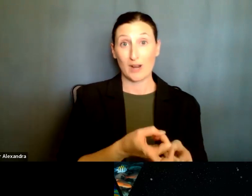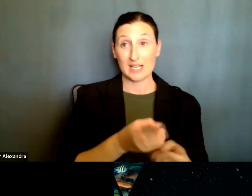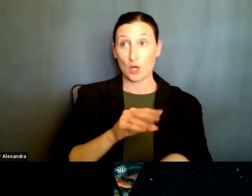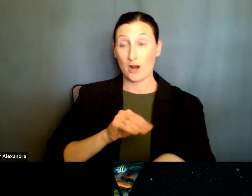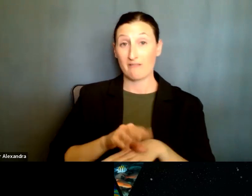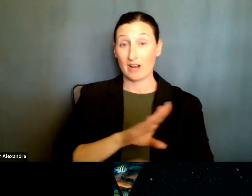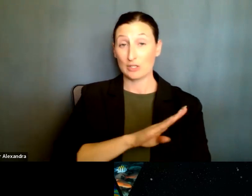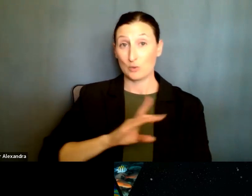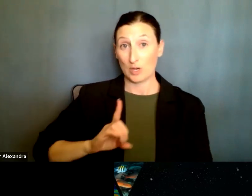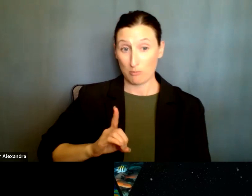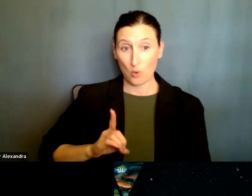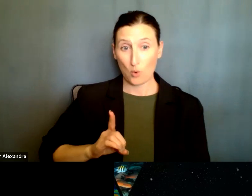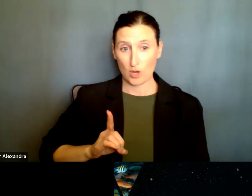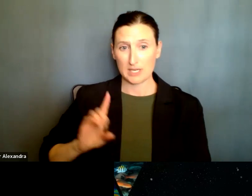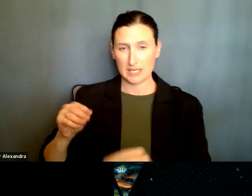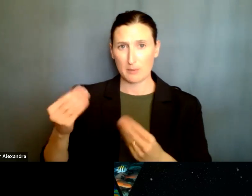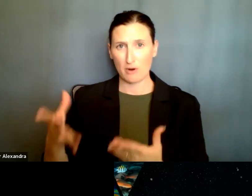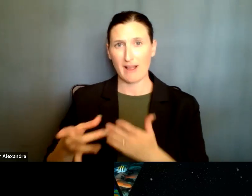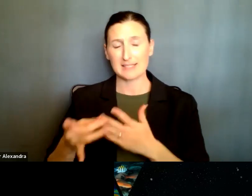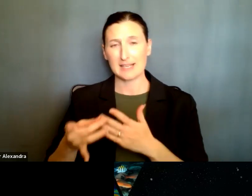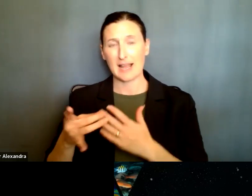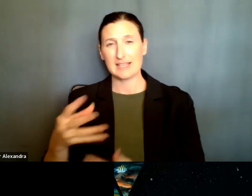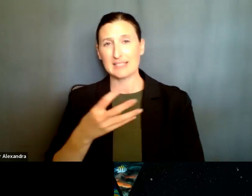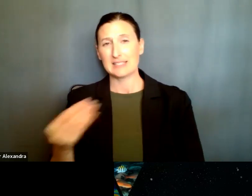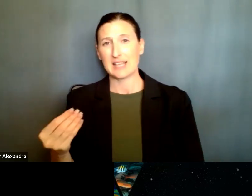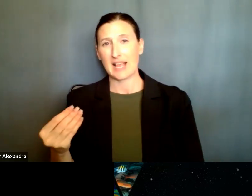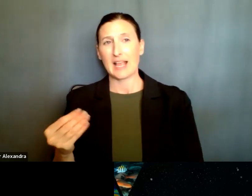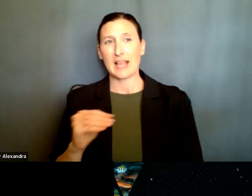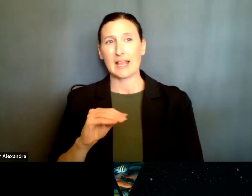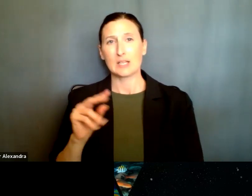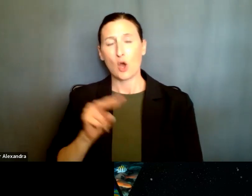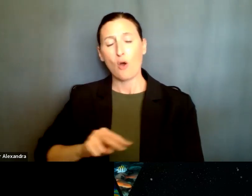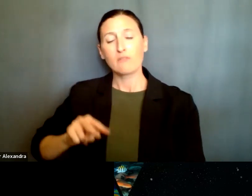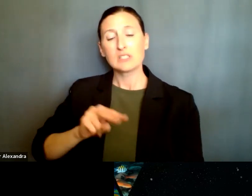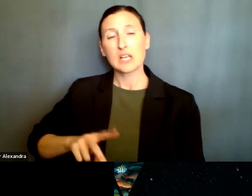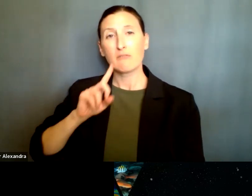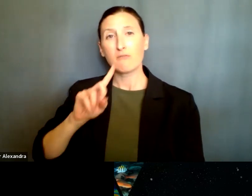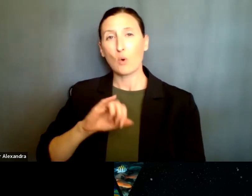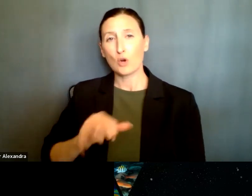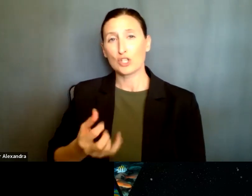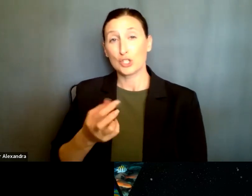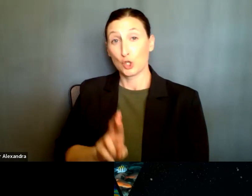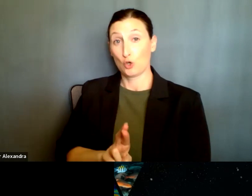and evaluative oversight to the junior faculty. Will this type of project specific academic oversight